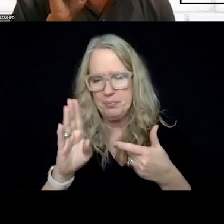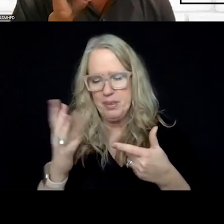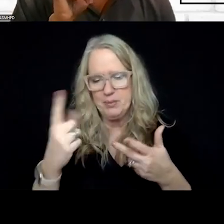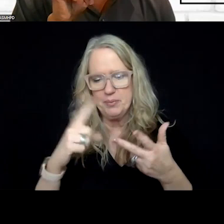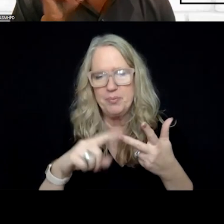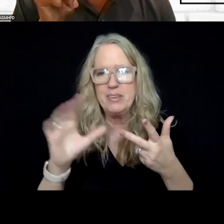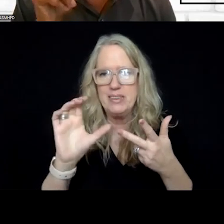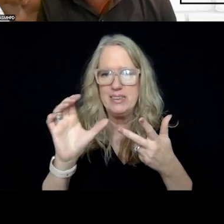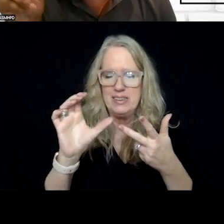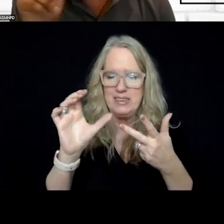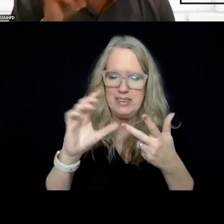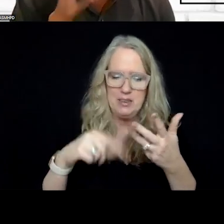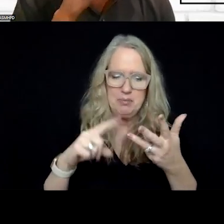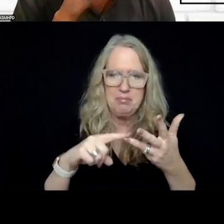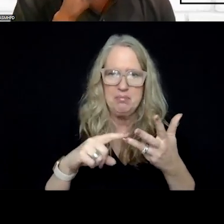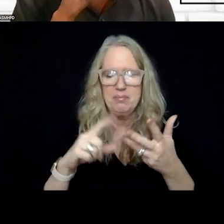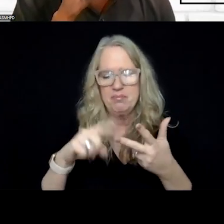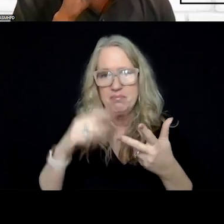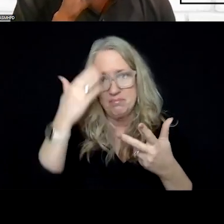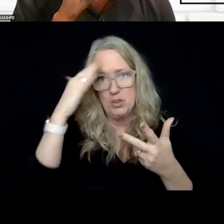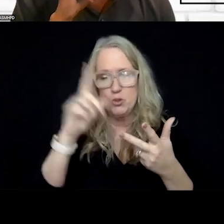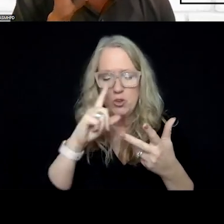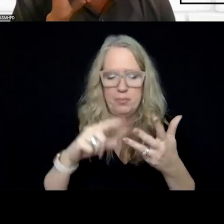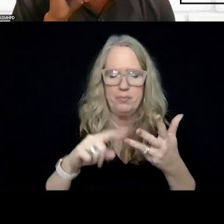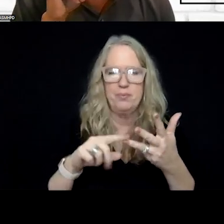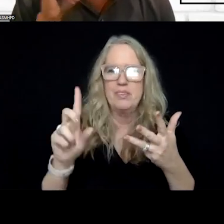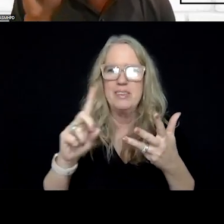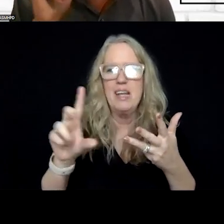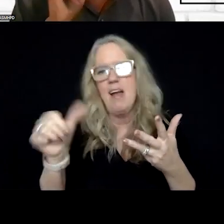YOU DON'T KNOW OR NOT SURE, OR OTHER MODEL WITH INSUFFICIENT